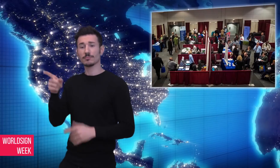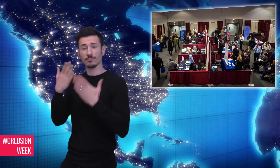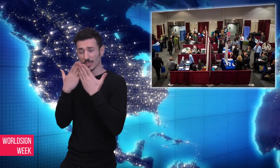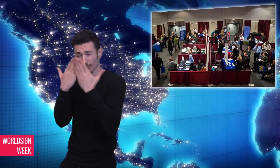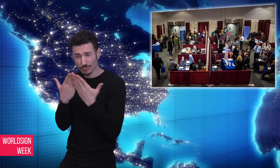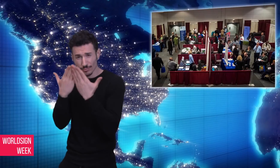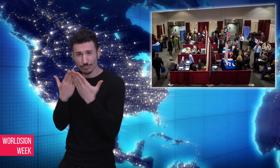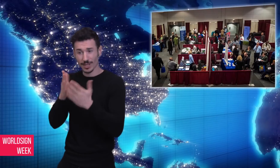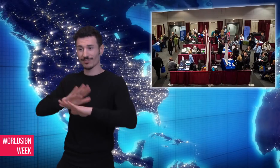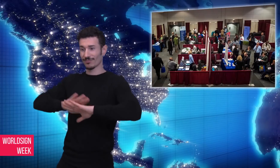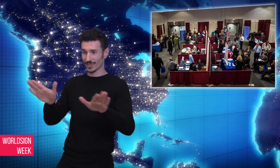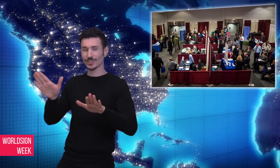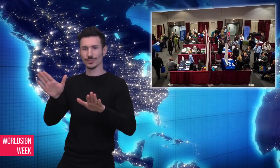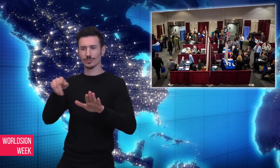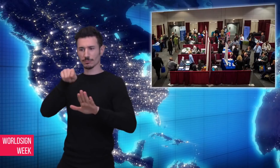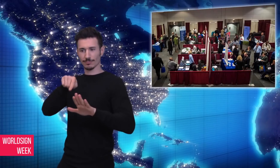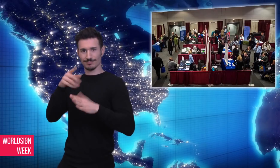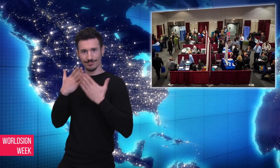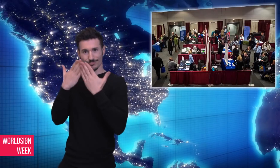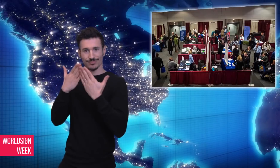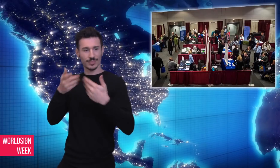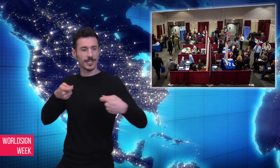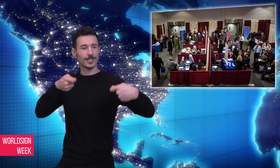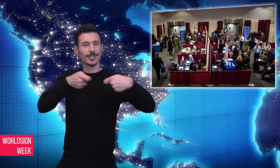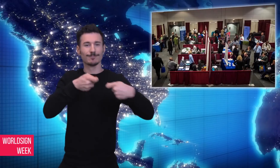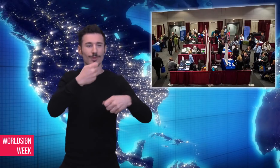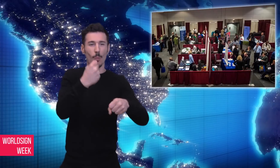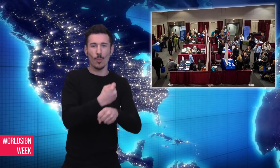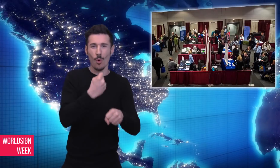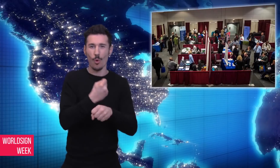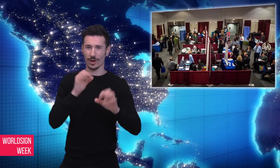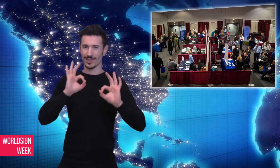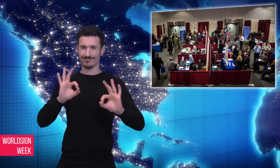they struggle to find employment in minimum-wage jobs as well as